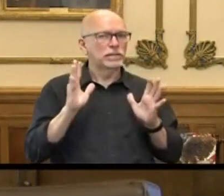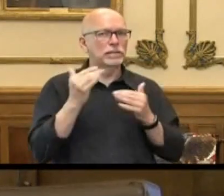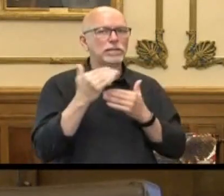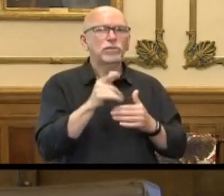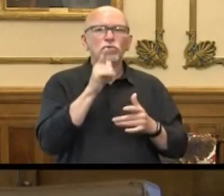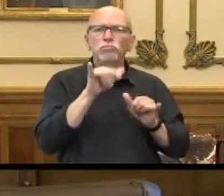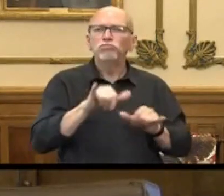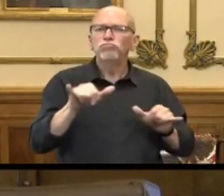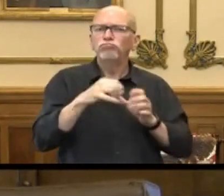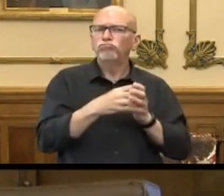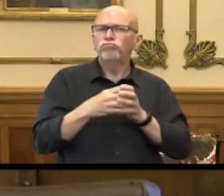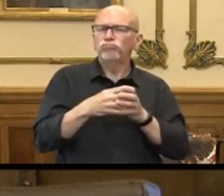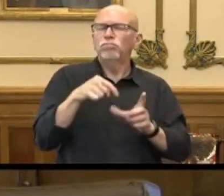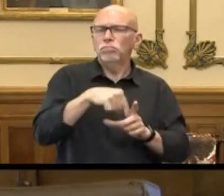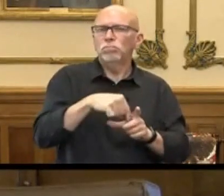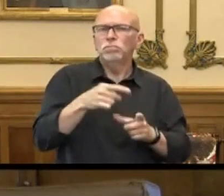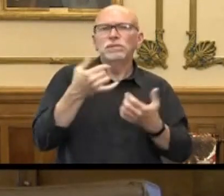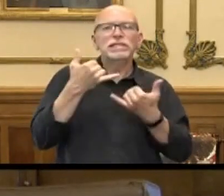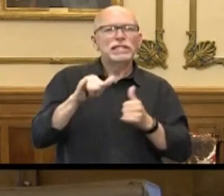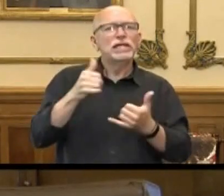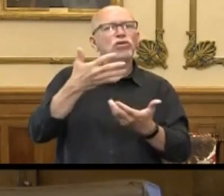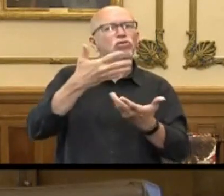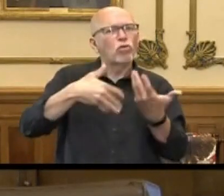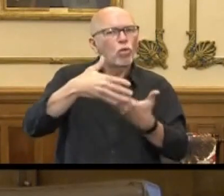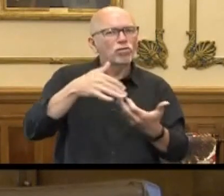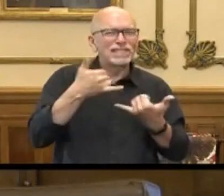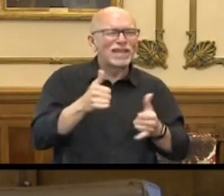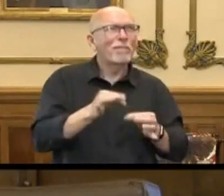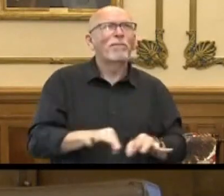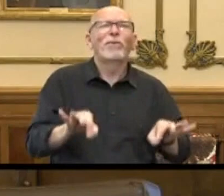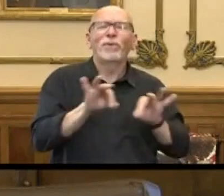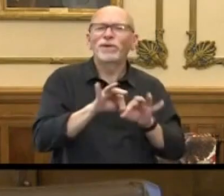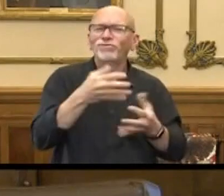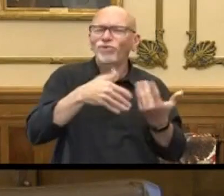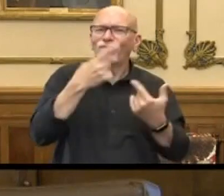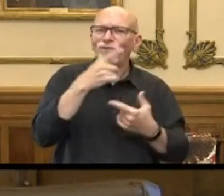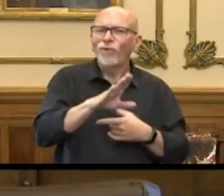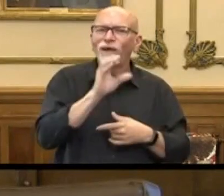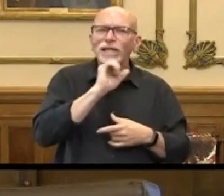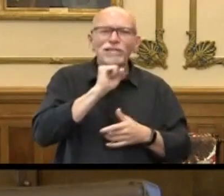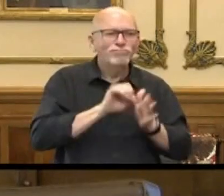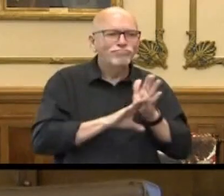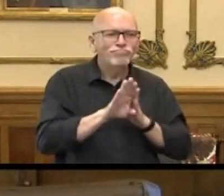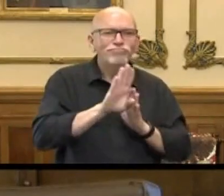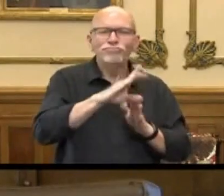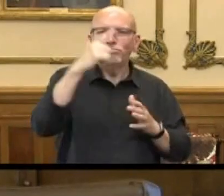THEY'RE GOING TO BE WITH SOCIALLY. AND THAT LIMITS IT RATHER THAN HAVING THEY'RE GOING TO BE WITH SOCIALLY. AND THAT LIMITS IT RATHER THAN HAVING THEIR SOCIALLY. AND THAT LIMITS IT RATHER THAN HAVING THEIR SOCIALLY. AND THAT LIMITS IT RATHER THAN HAVING THEIR CLOSEST SOCIALLY. AND THAT LIMITS IT RATHER THAN HAVING THEIR CLOSEST 100 SOCIALLY. AND THAT LIMITS IT RATHER THAN HAVING THEIR CLOSEST 100 FRIENDS SOCIALLY. AND THAT LIMITS IT RATHER THAN HAVING THEIR CLOSEST 100 FRIENDS AT SOCIALLY. AND THAT LIMITS IT RATHER THAN HAVING THEIR CLOSEST 100 FRIENDS AT A SOCIALLY. AND THAT LIMITS IT RATHER THAN HAVING THEIR CLOSEST 100 FRIENDS AT A PARTY RATHER THAN HAVING THEIR CLOSEST 100 FRIENDS AT A PARTY RATHER THAN HAVING THEIR CLOSEST 100 FRIENDS AT A PARTY THAT RATHER THAN HAVING THEIR CLOSEST 100 FRIENDS AT A PARTY THAT THEY RATHER THAN HAVING THEIR CLOSEST 100 FRIENDS AT A PARTY THAT THEY WENT RATHER THAN HAVING THEIR CLOSEST 100 FRIENDS AT A PARTY THAT THEY WENT TO. RATHER THAN HAVING THEIR CLOSEST 100 FRIENDS AT A PARTY THAT THEY WENT TO. MAYBE RATHER THAN HAVING THEIR CLOSEST 100 FRIENDS AT A PARTY THAT THEY WENT TO. MAYBE IT'S CLOSEST 100 FRIENDS AT A PARTY THAT THEY WENT TO. MAYBE IT'S CLOSEST 100 FRIENDS AT A PARTY THAT THEY WENT TO. MAYBE IT'S SIX CLOSEST 100 FRIENDS AT A PARTY THAT THEY WENT TO. MAYBE IT'S SIX OR CLOSEST 100 FRIENDS AT A PARTY THAT THEY WENT TO. MAYBE IT'S SIX OR EIGHT CLOSEST 100 FRIENDS AT A PARTY THAT THEY WENT TO. MAYBE IT'S SIX OR EIGHT OF CLOSEST 100 FRIENDS AT A PARTY THAT THEY WENT TO. MAYBE IT'S SIX OR EIGHT OF THEM CLOSEST 100 FRIENDS AT A PARTY THAT THEY WENT TO. MAYBE IT'S SIX OR EIGHT OF THEM THAT CLOSEST 100 FRIENDS AT A PARTY THAT THEY WENT TO. MAYBE IT'S SIX OR EIGHT OF THEM THAT ARE THAT THEY WENT TO. MAYBE IT'S SIX OR EIGHT OF THEM THAT ARE THAT THEY WENT TO. MAYBE IT'S SIX OR EIGHT OF THEM THAT ARE ROUTINELY THAT THEY WENT TO. MAYBE IT'S SIX OR EIGHT OF THEM THAT ARE ROUTINELY TOGETHER. THAT THEY WENT TO. MAYBE IT'S SIX OR EIGHT OF THEM THAT ARE ROUTINELY TOGETHER. SO THAT THEY WENT TO. MAYBE IT'S SIX OR EIGHT OF THEM THAT ARE ROUTINELY TOGETHER. SO THERE'S SIX OR EIGHT OF THEM THAT ARE ROUTINELY TOGETHER. SO THERE'S